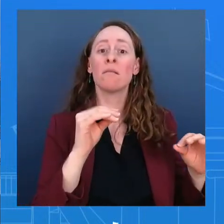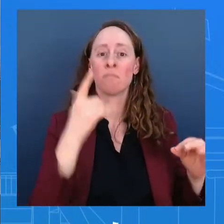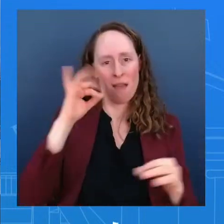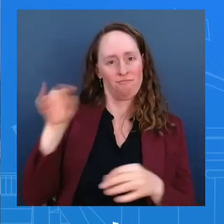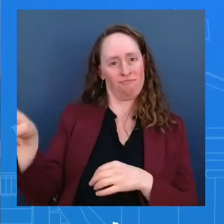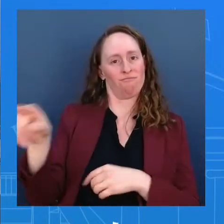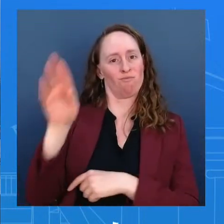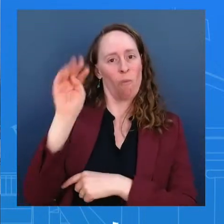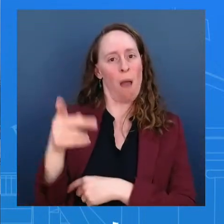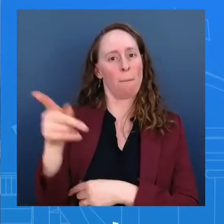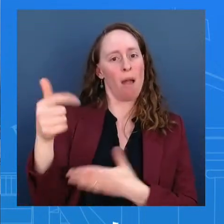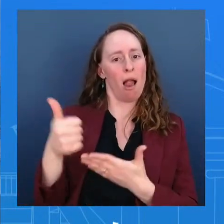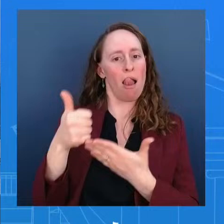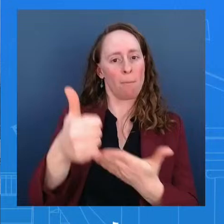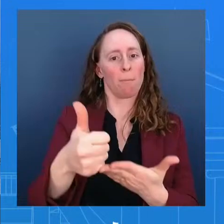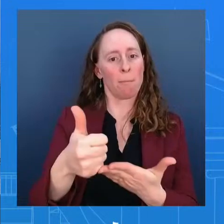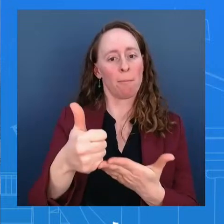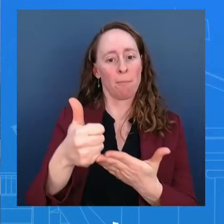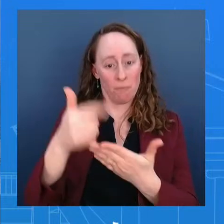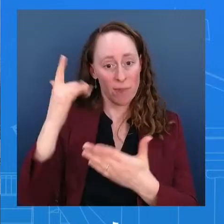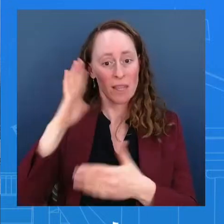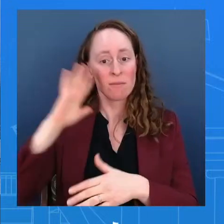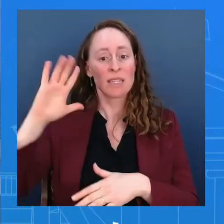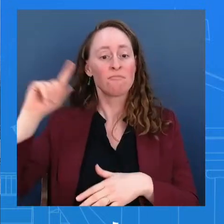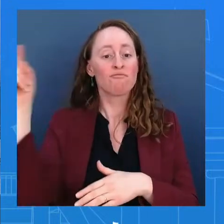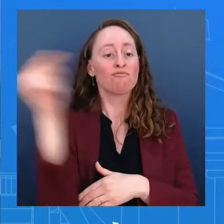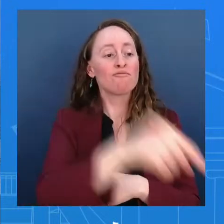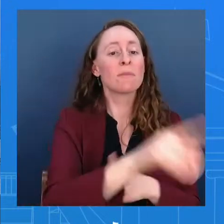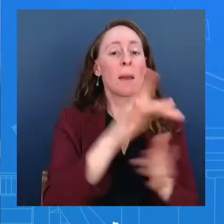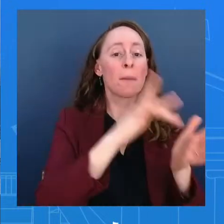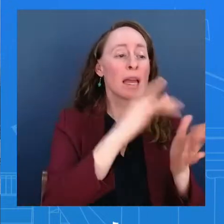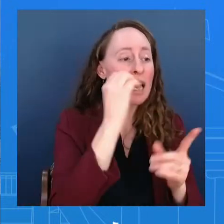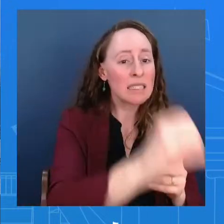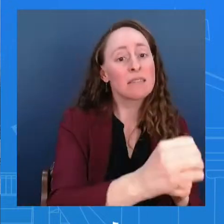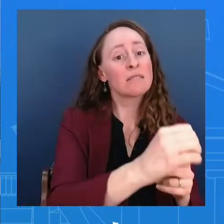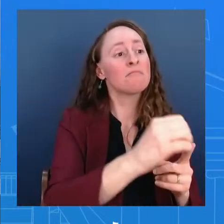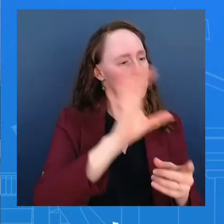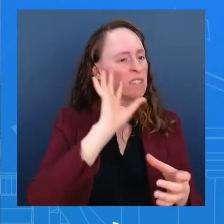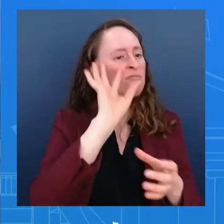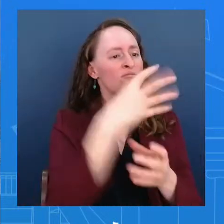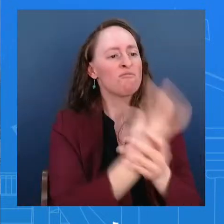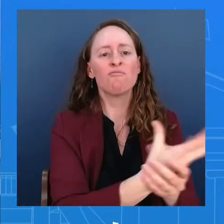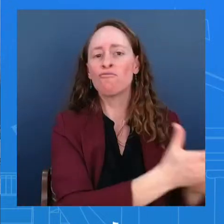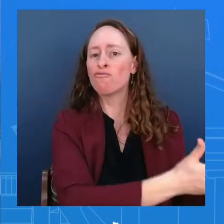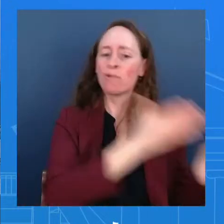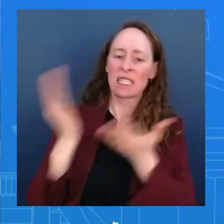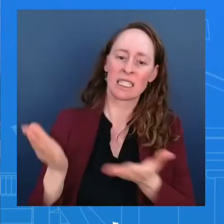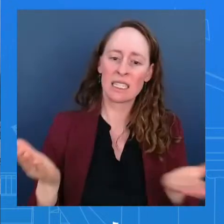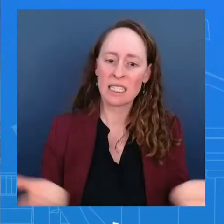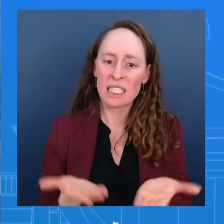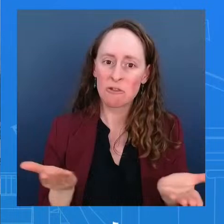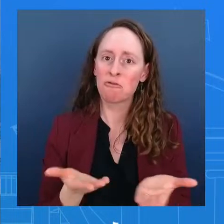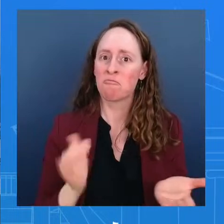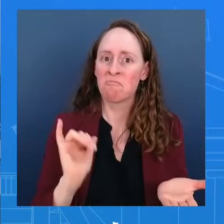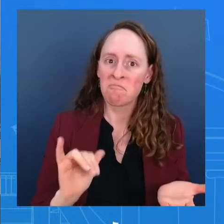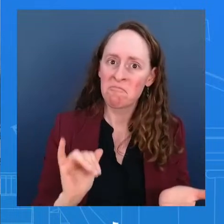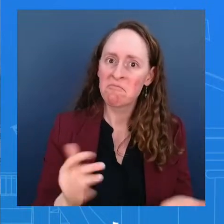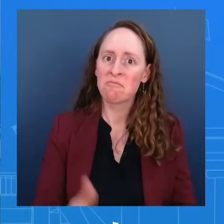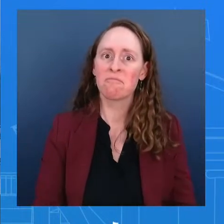has pushed both Hamas and the Israeli government to deliver this? And second, what’s your reaction to the election